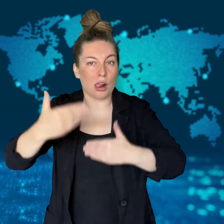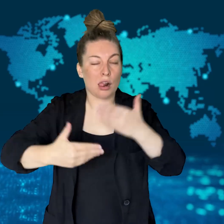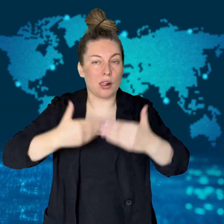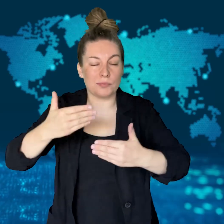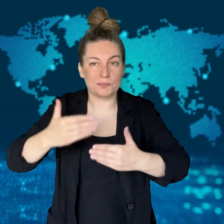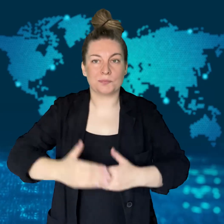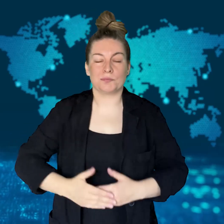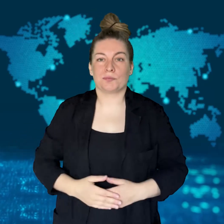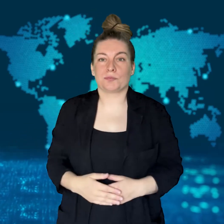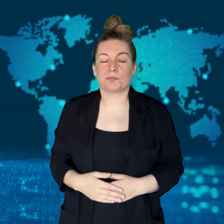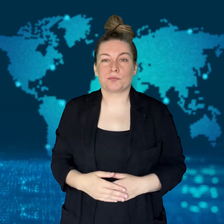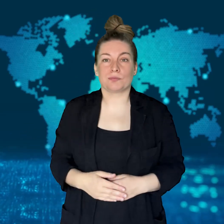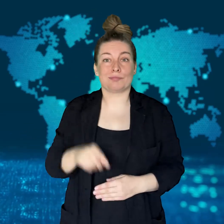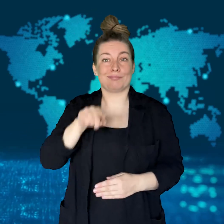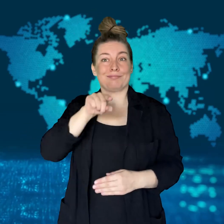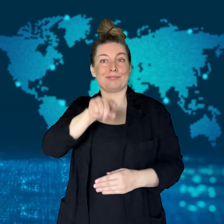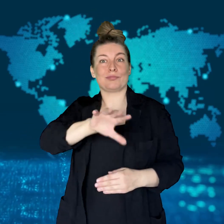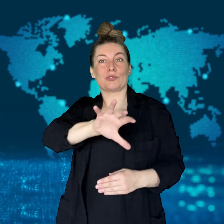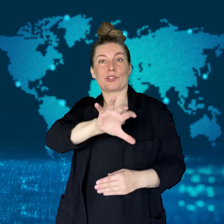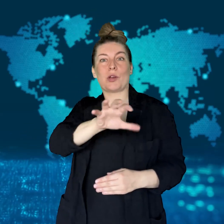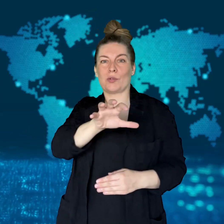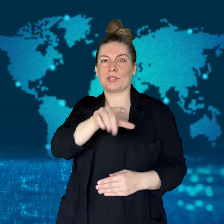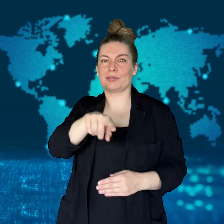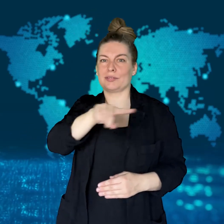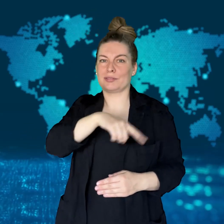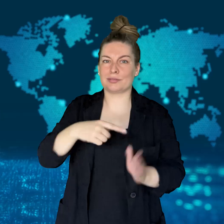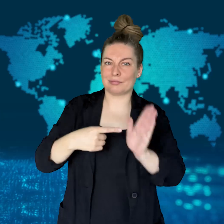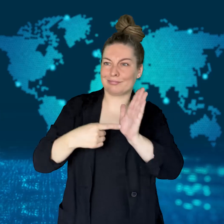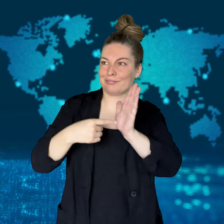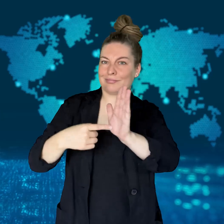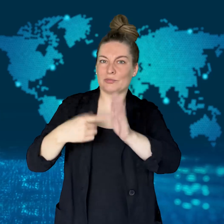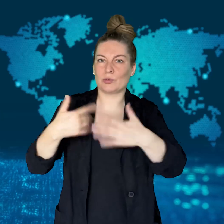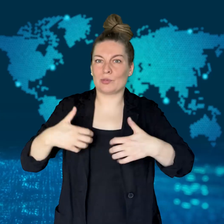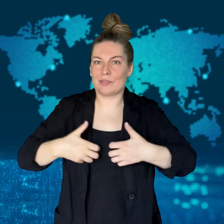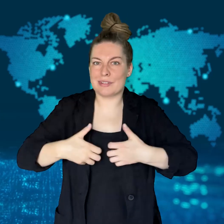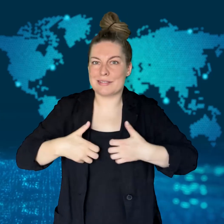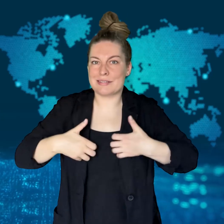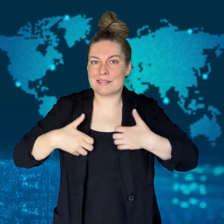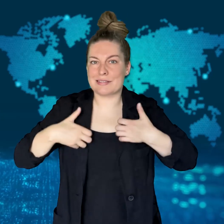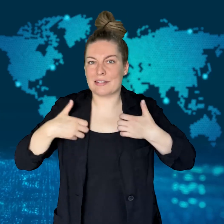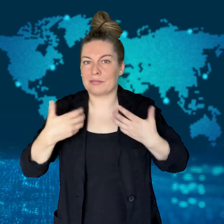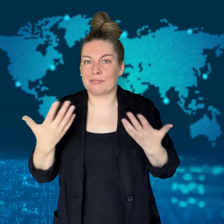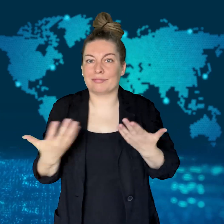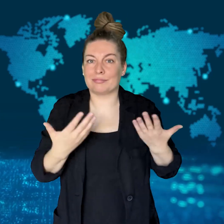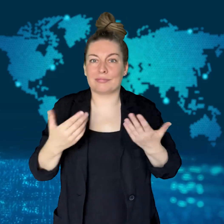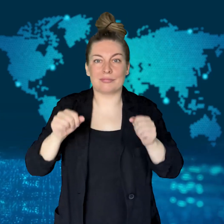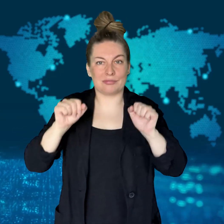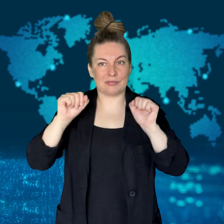carrying around 15 tons of trash in total.